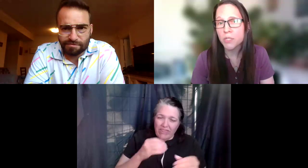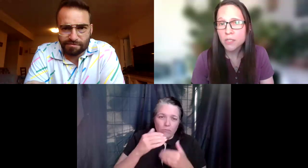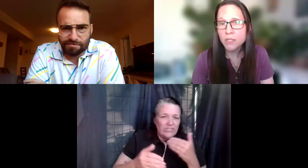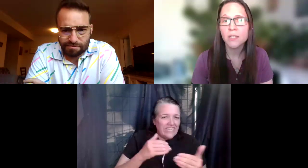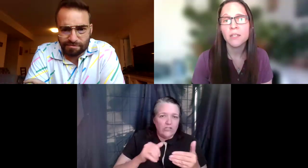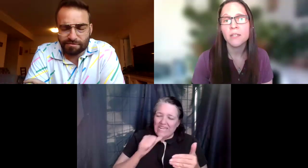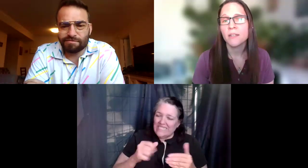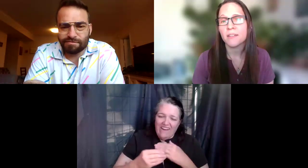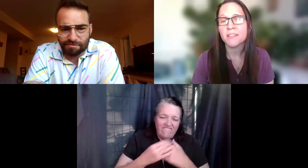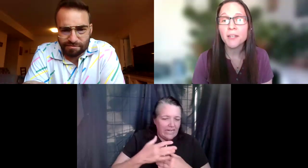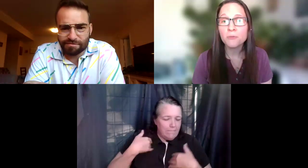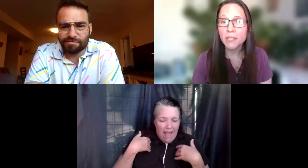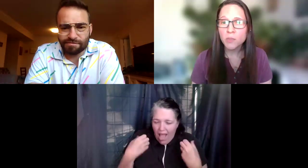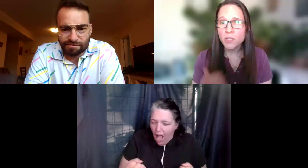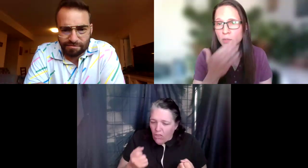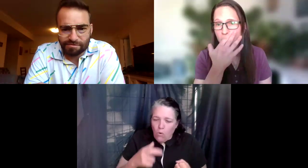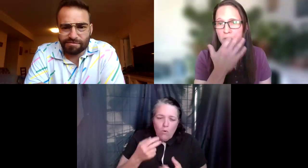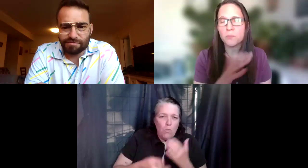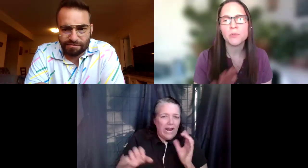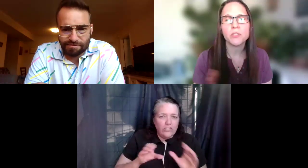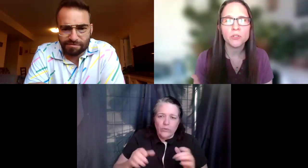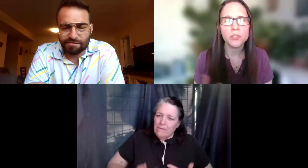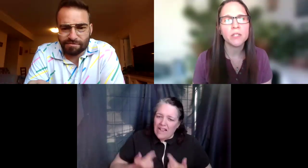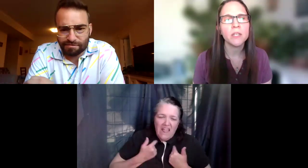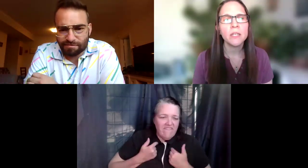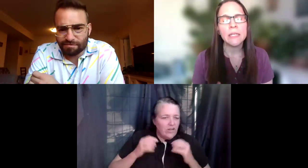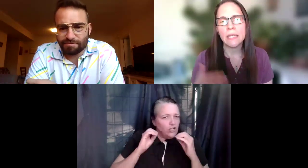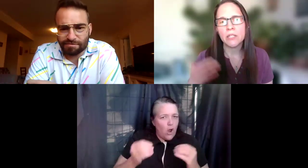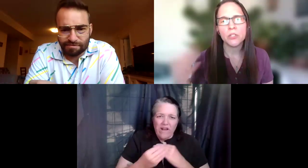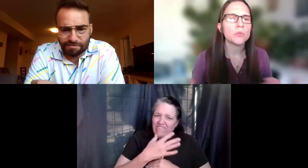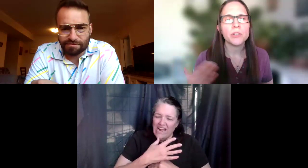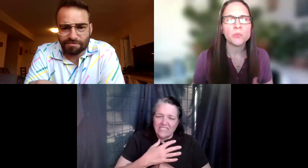choices. It's kind of funny, to me when I first met with the surgeon he had to go through all this